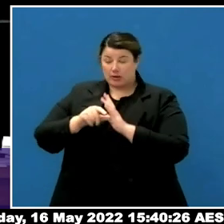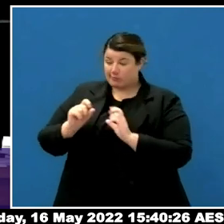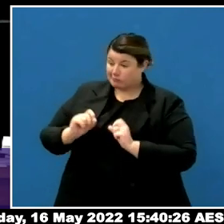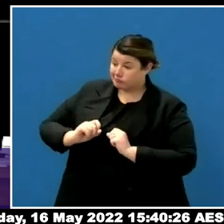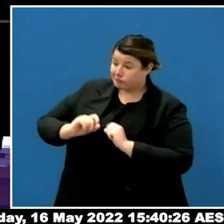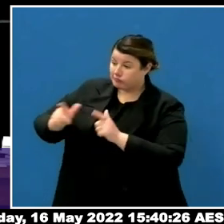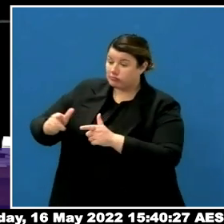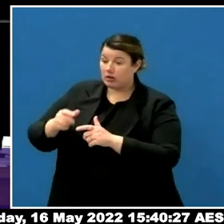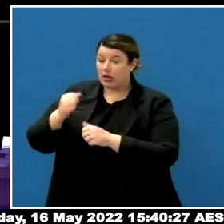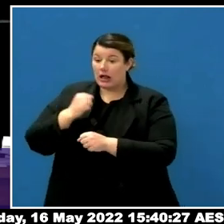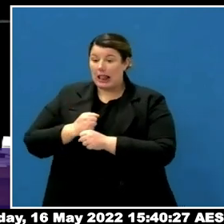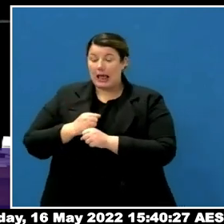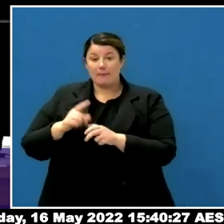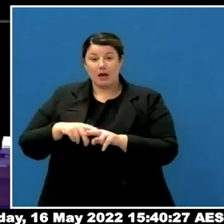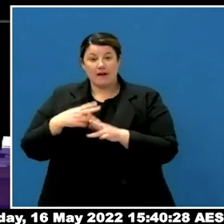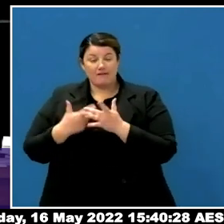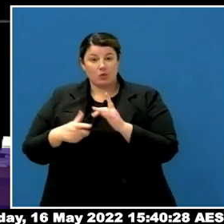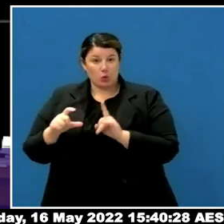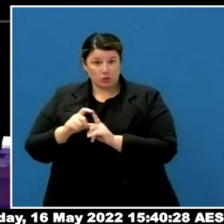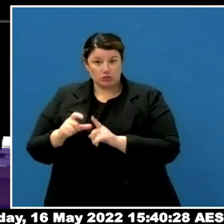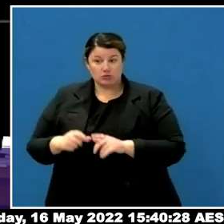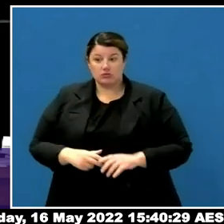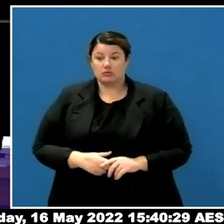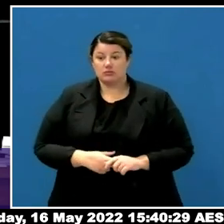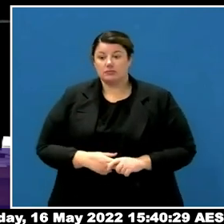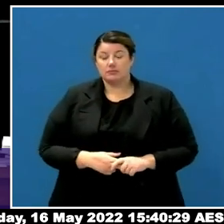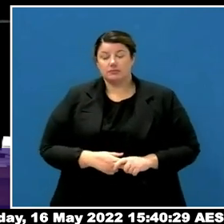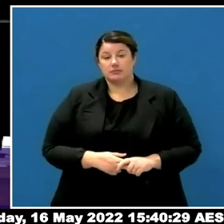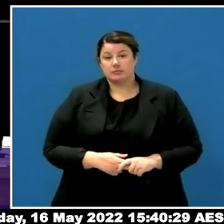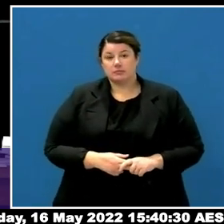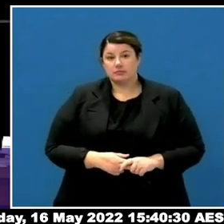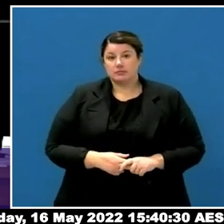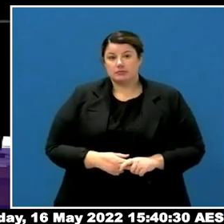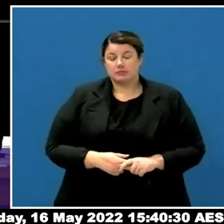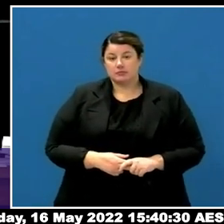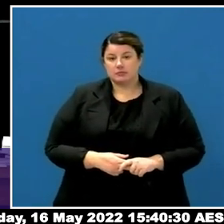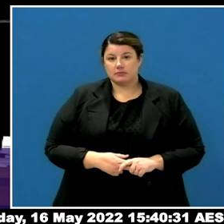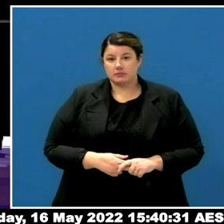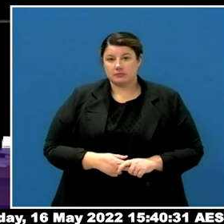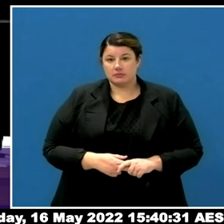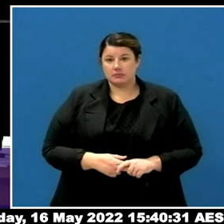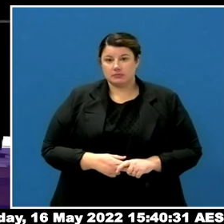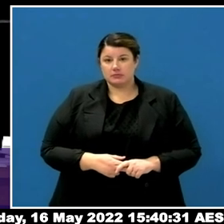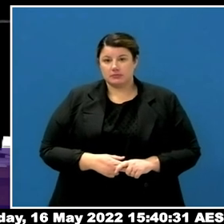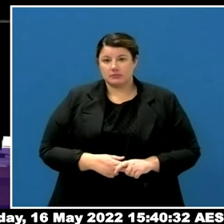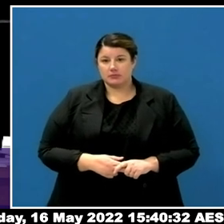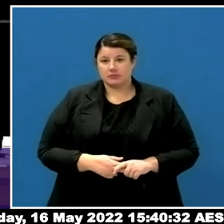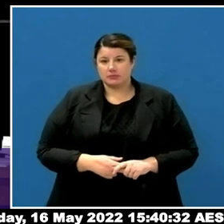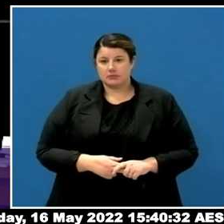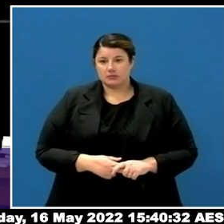You were contacted, weren't you, by - was it you Suzie or you Rob, you were called by one